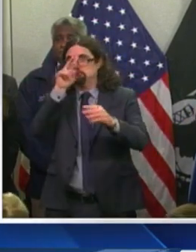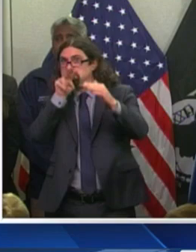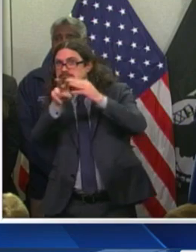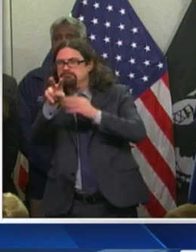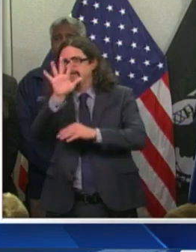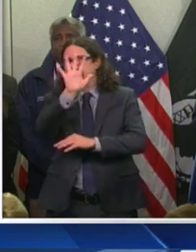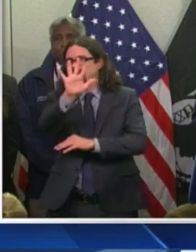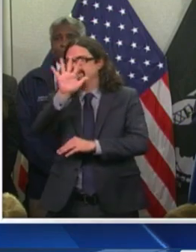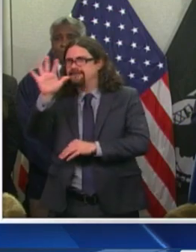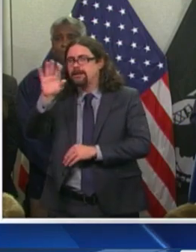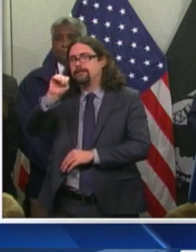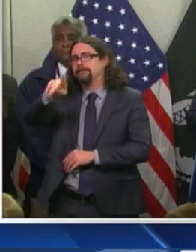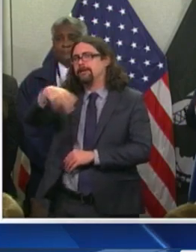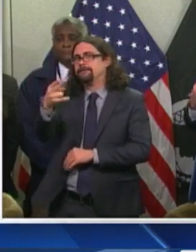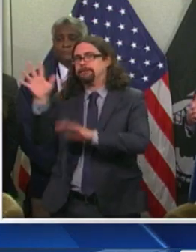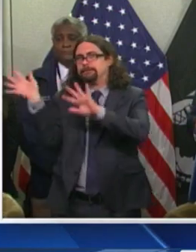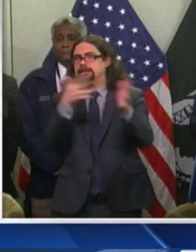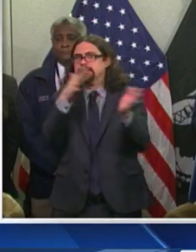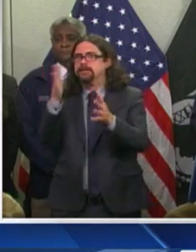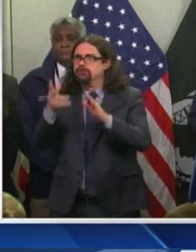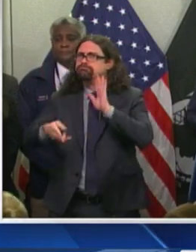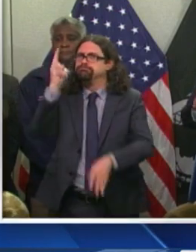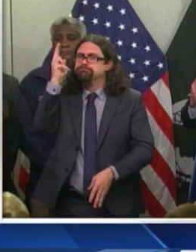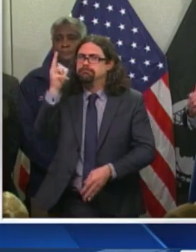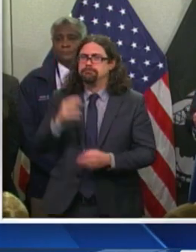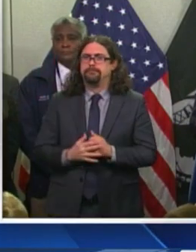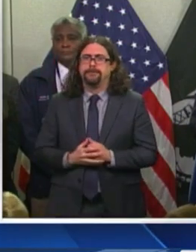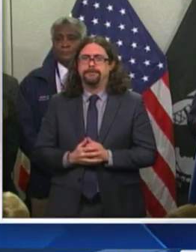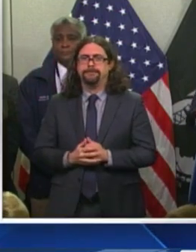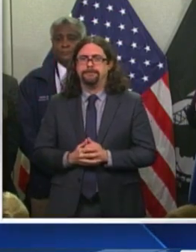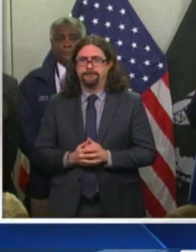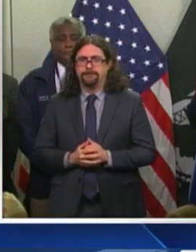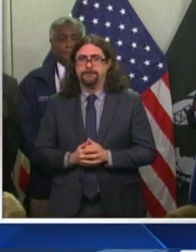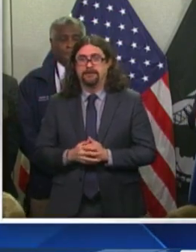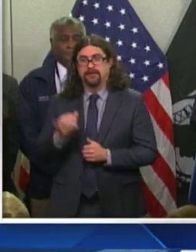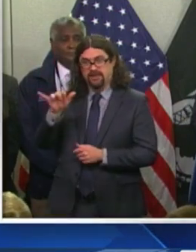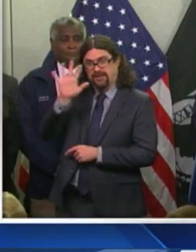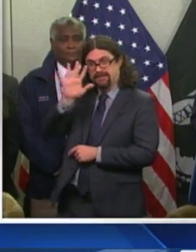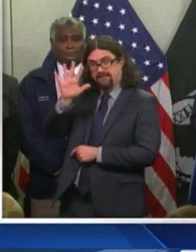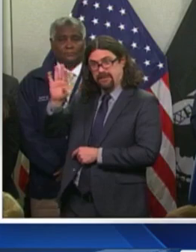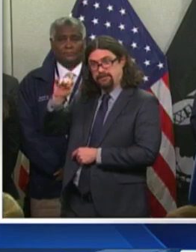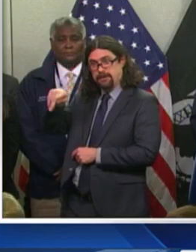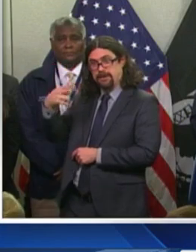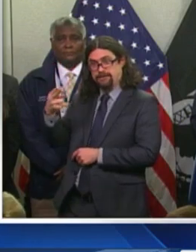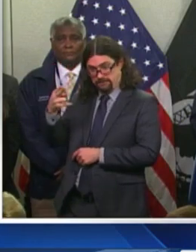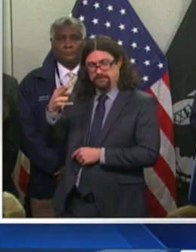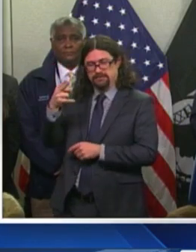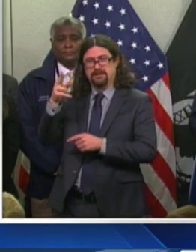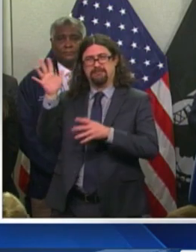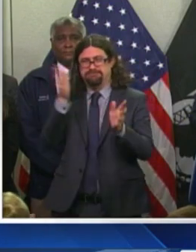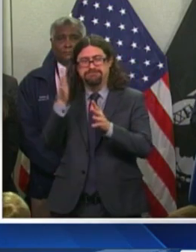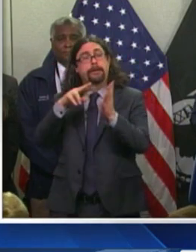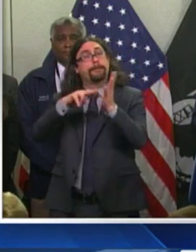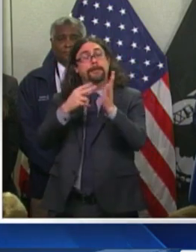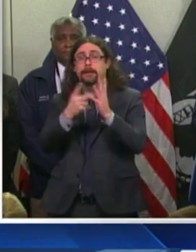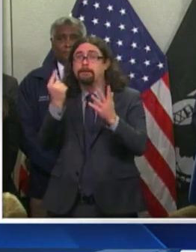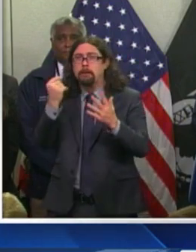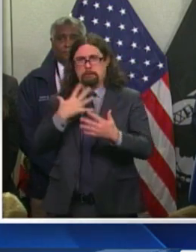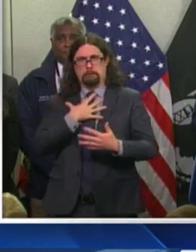WE'RE HEARING WINDS OF UP TO 55 MILES PER HOUR, AND WHITE-OUT CONDITIONS. THIS IS ANOTHER GOOD REASON FOR EVERYONE TO STAY OFF THE ROADS.